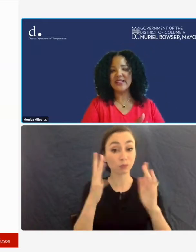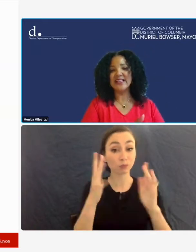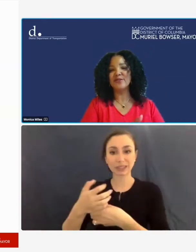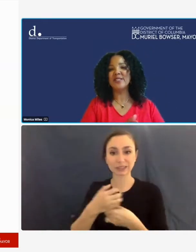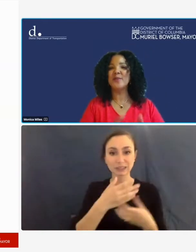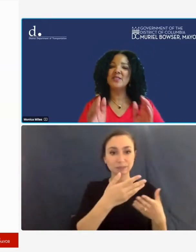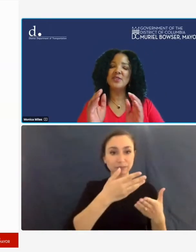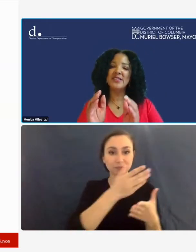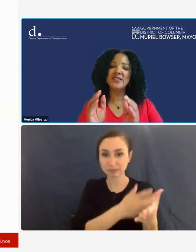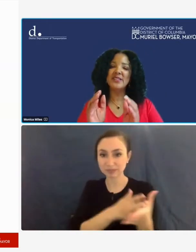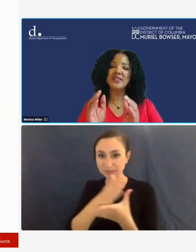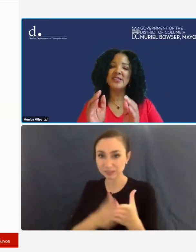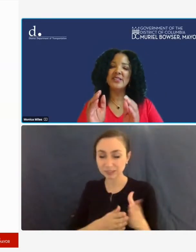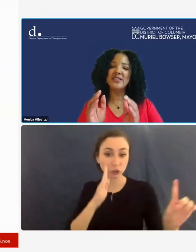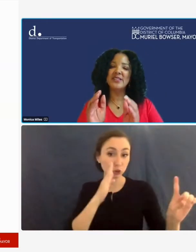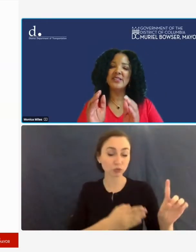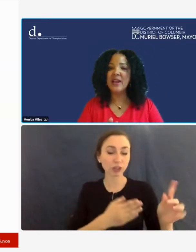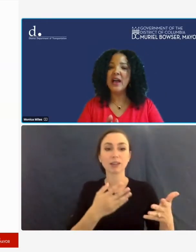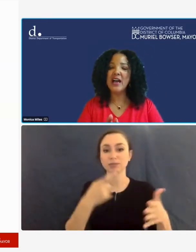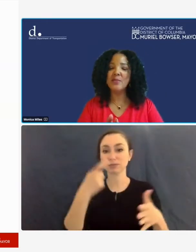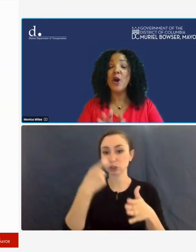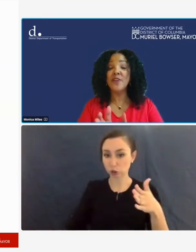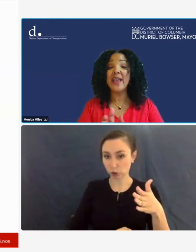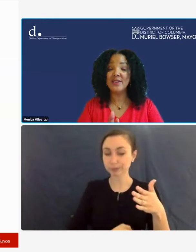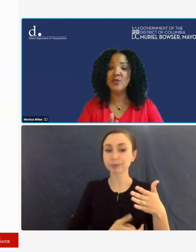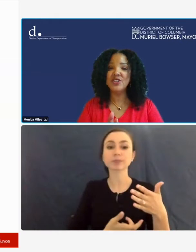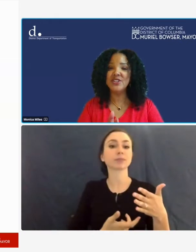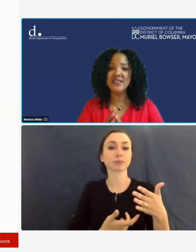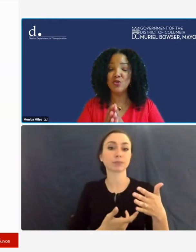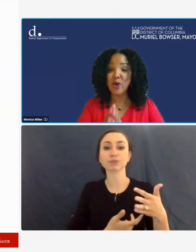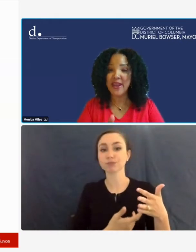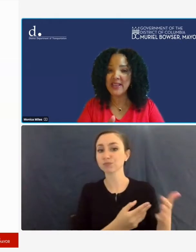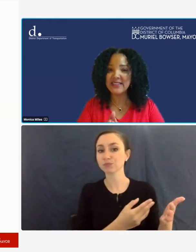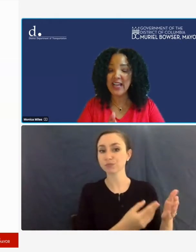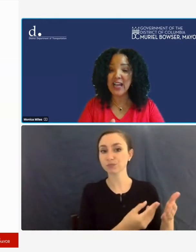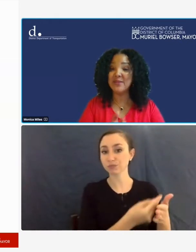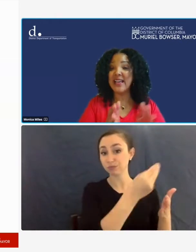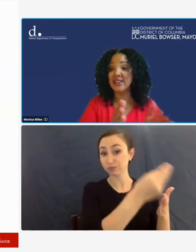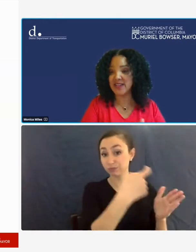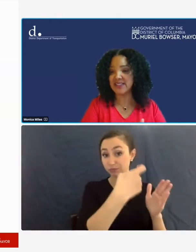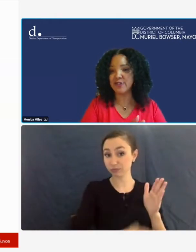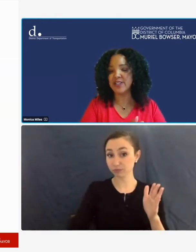expense plus the overhead rate um the overhead which is the rate times that direct salary expense